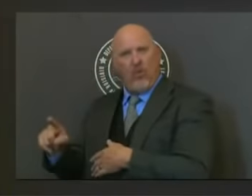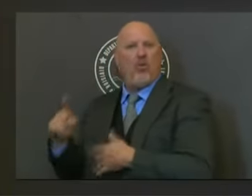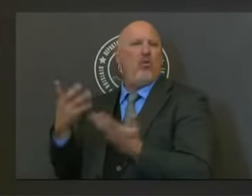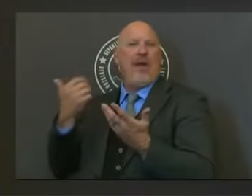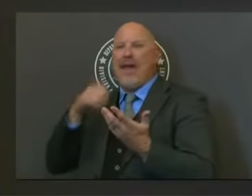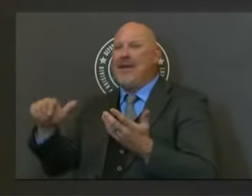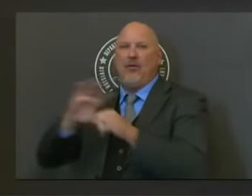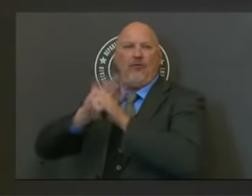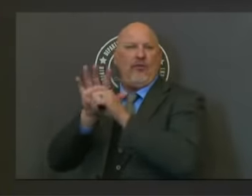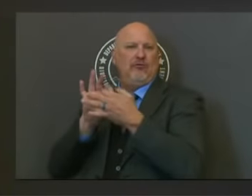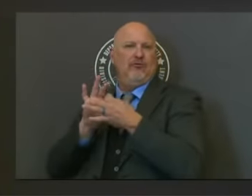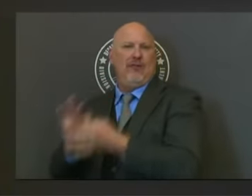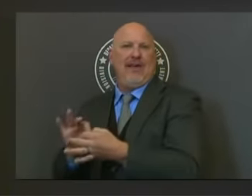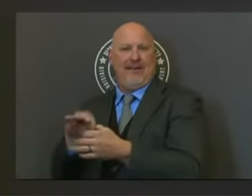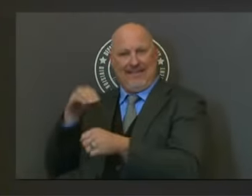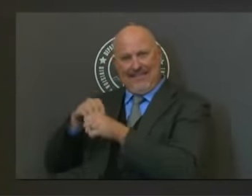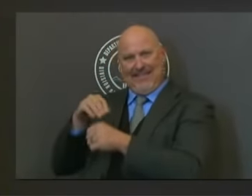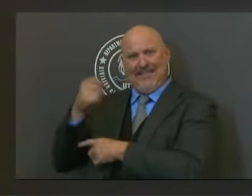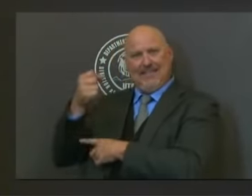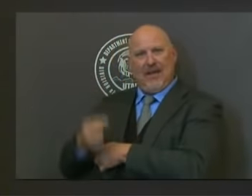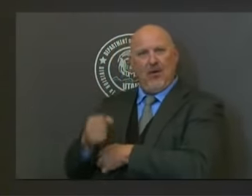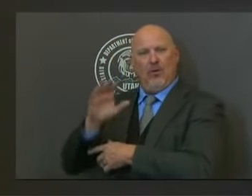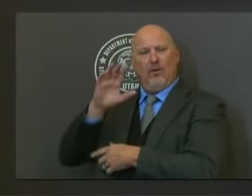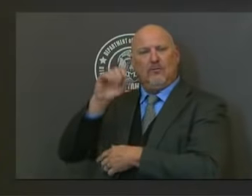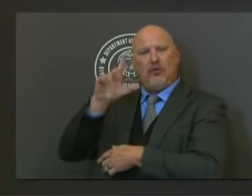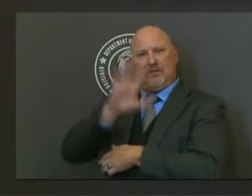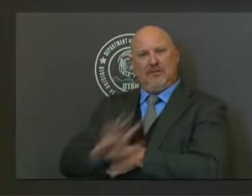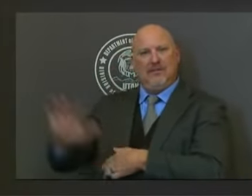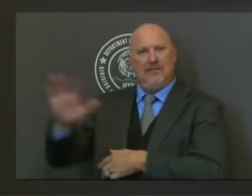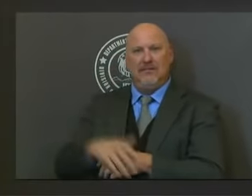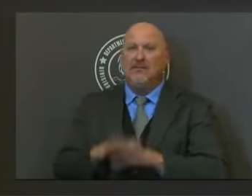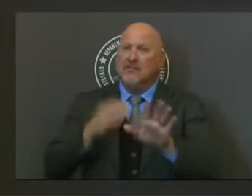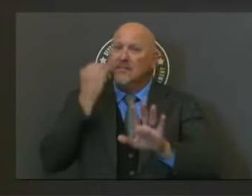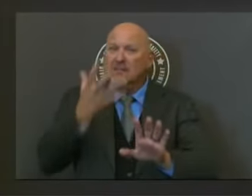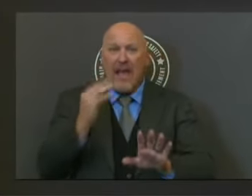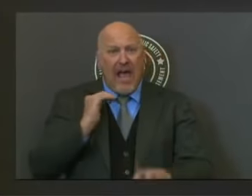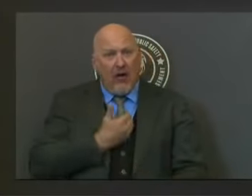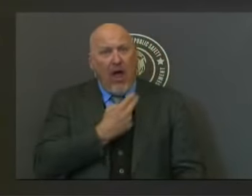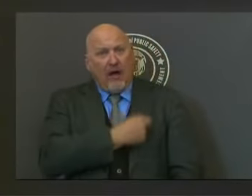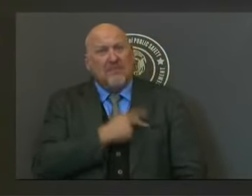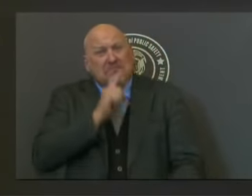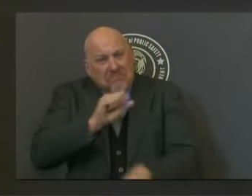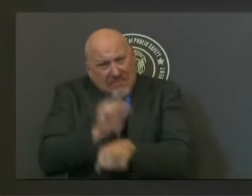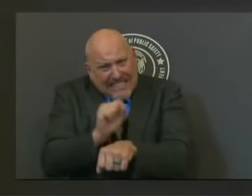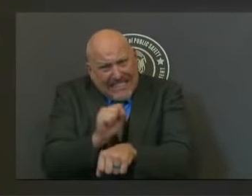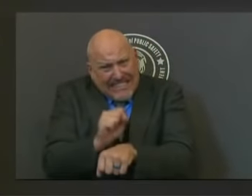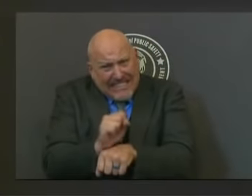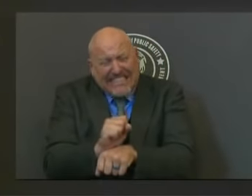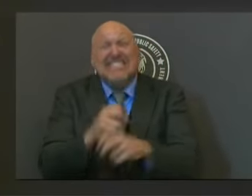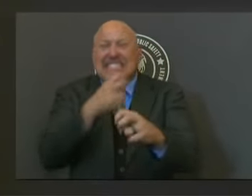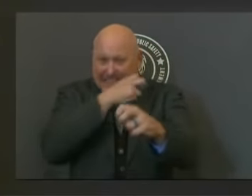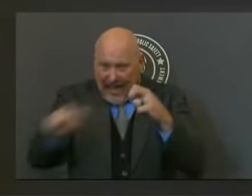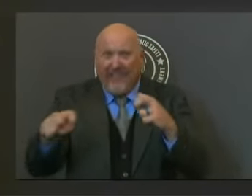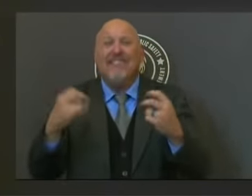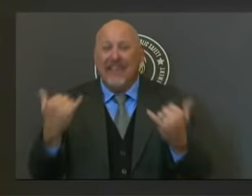being stretched thin and soon there will be a time when we may not be able to provide care for